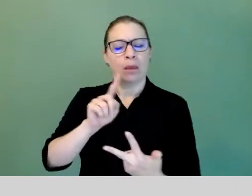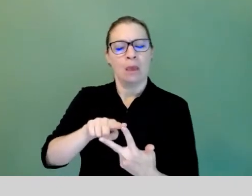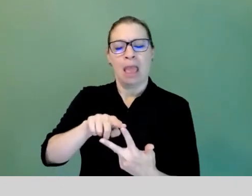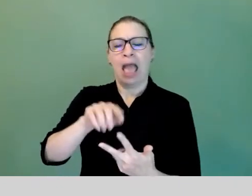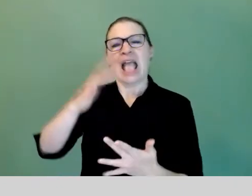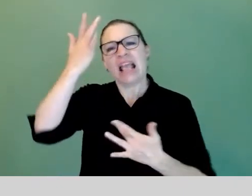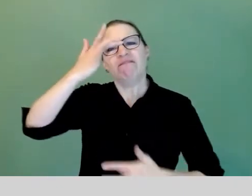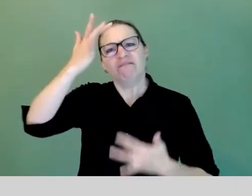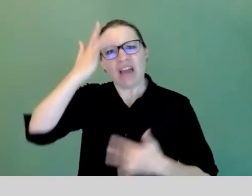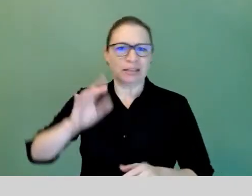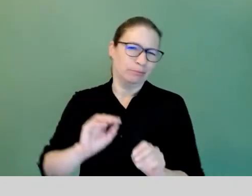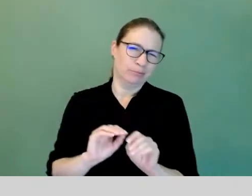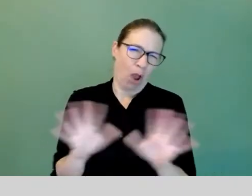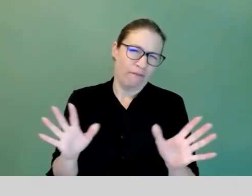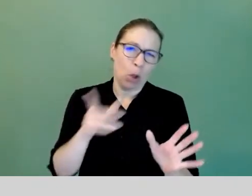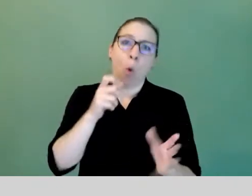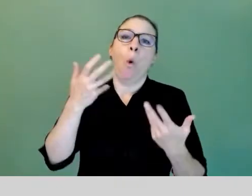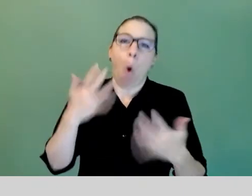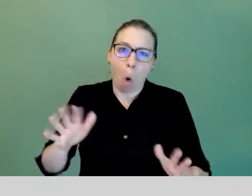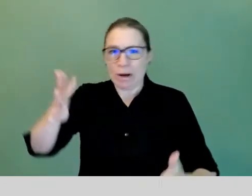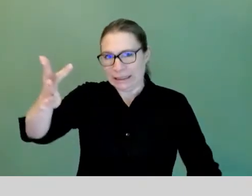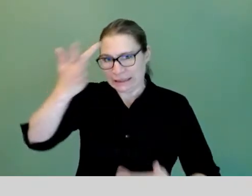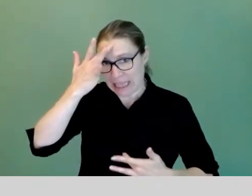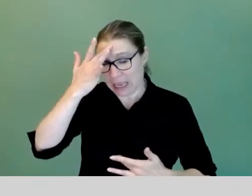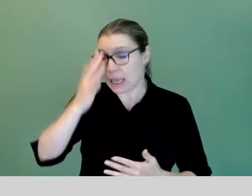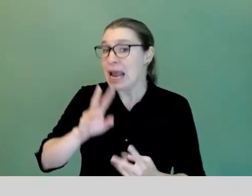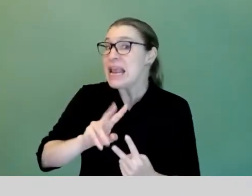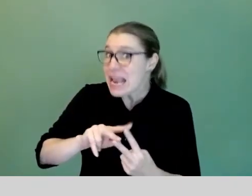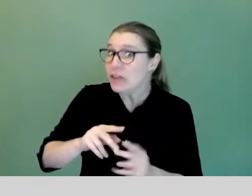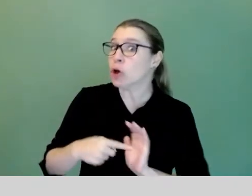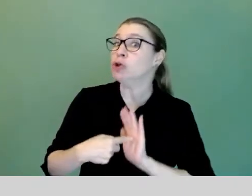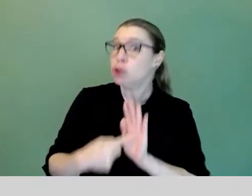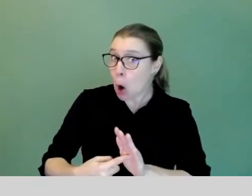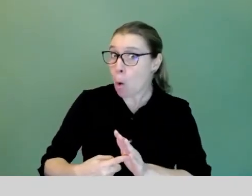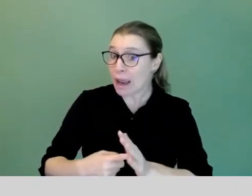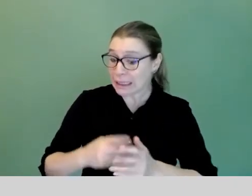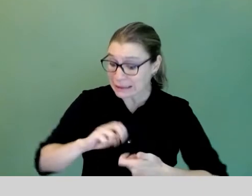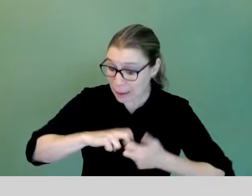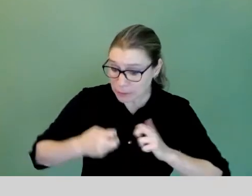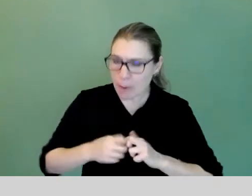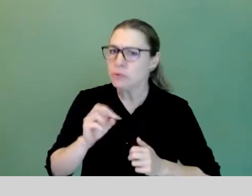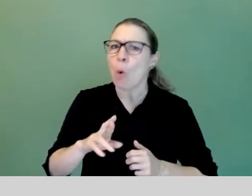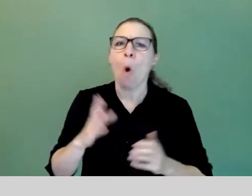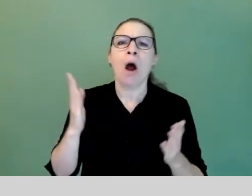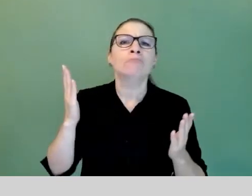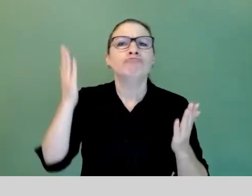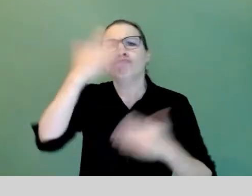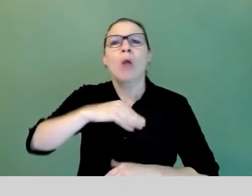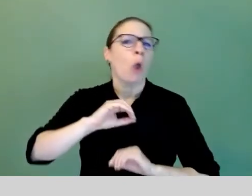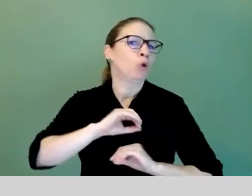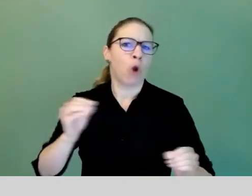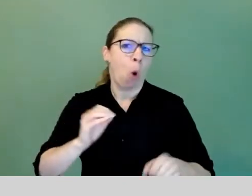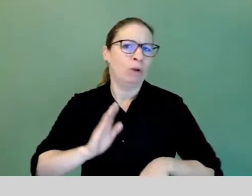whether they are presenting symptoms or asymptomatic. And recovered individuals are those who were